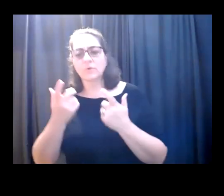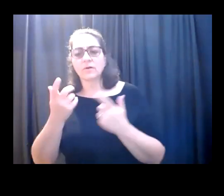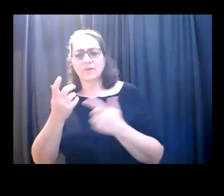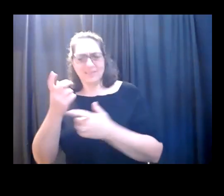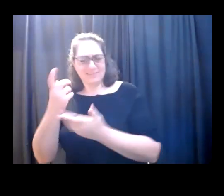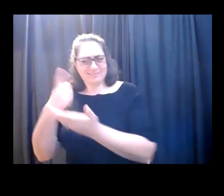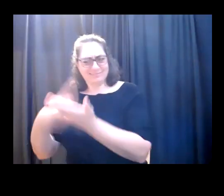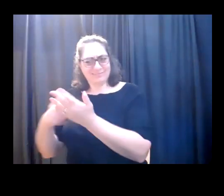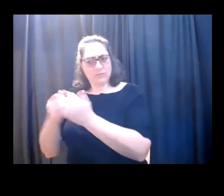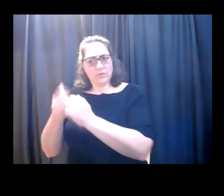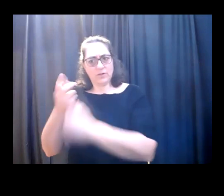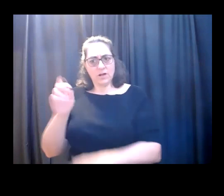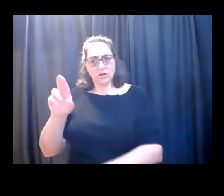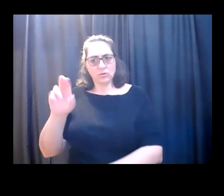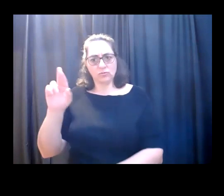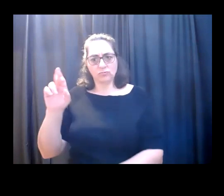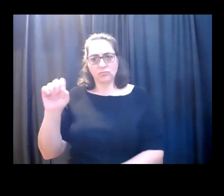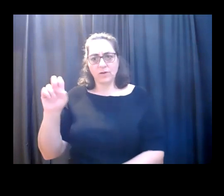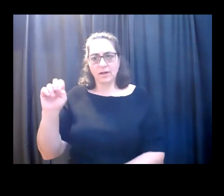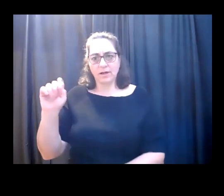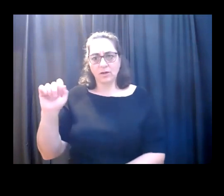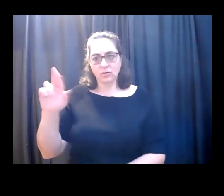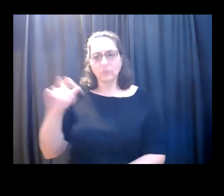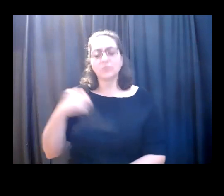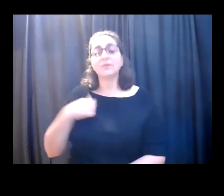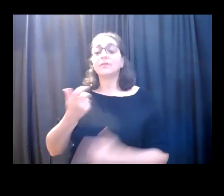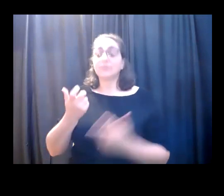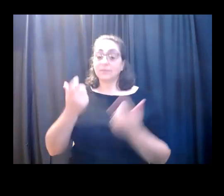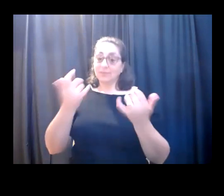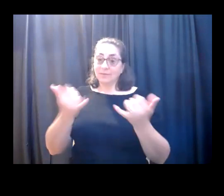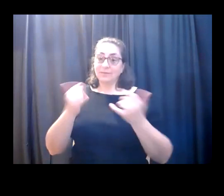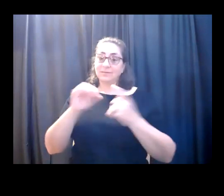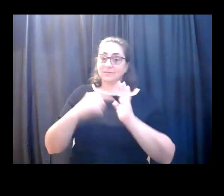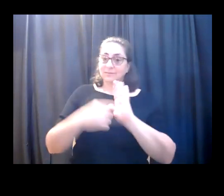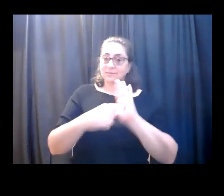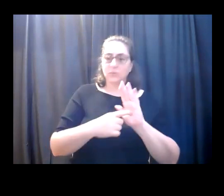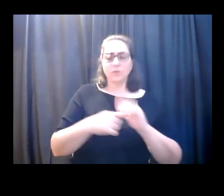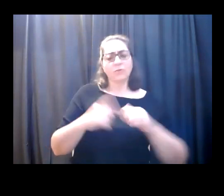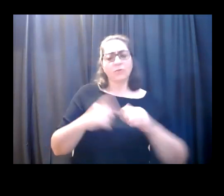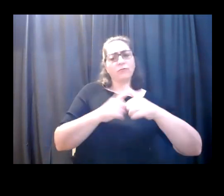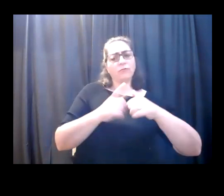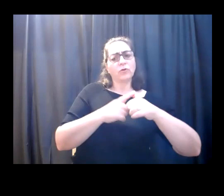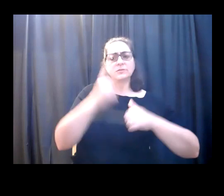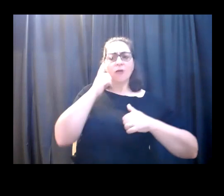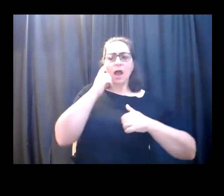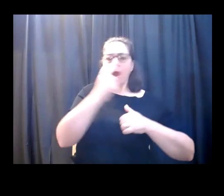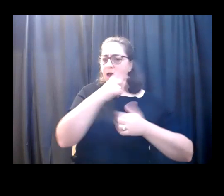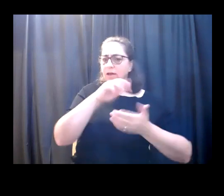The staff was ready for me, on believingble. I got a text message before I arrived,